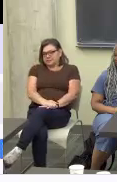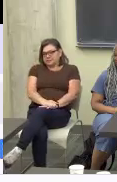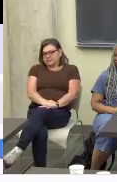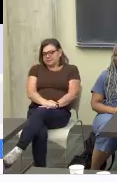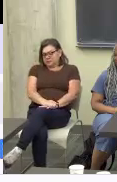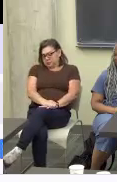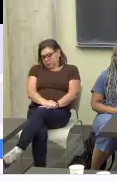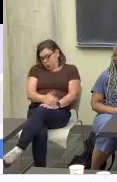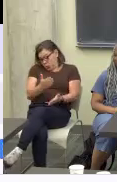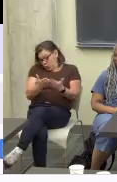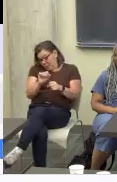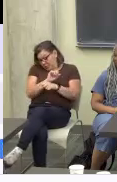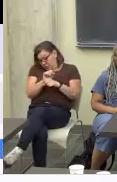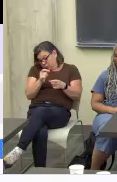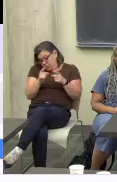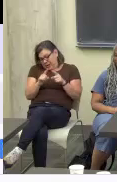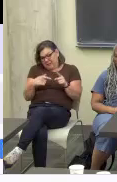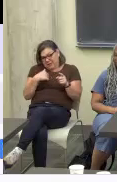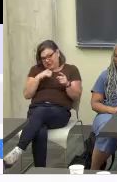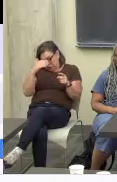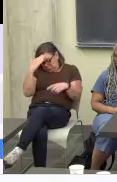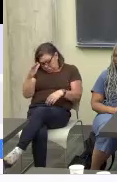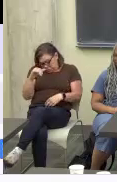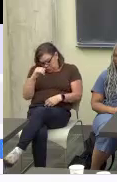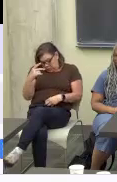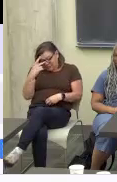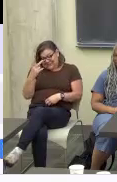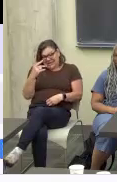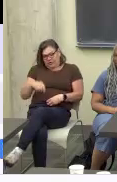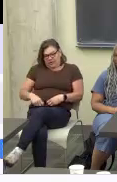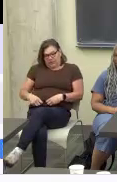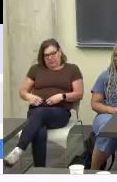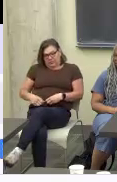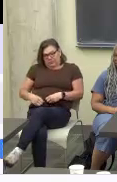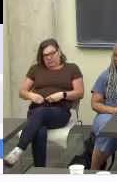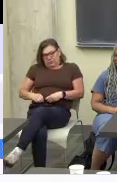I haven't had visibility to. I mean, I don't See everything that everybody's doing all the